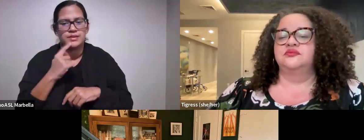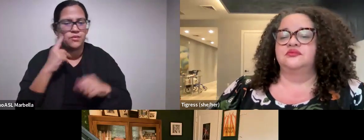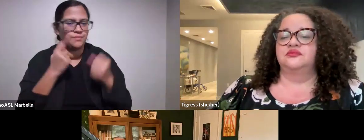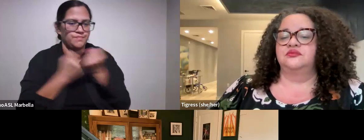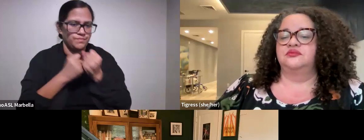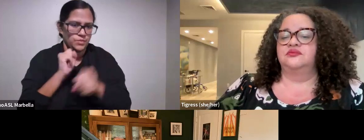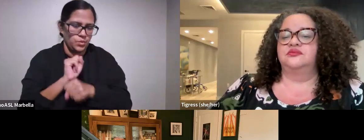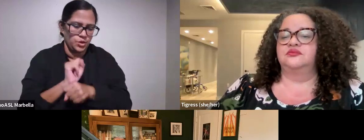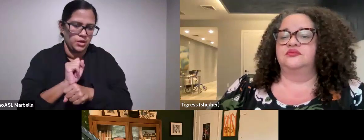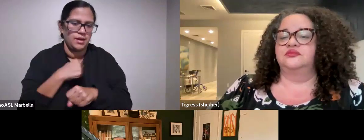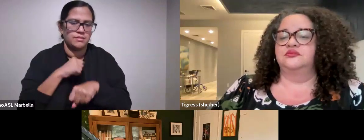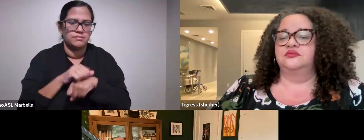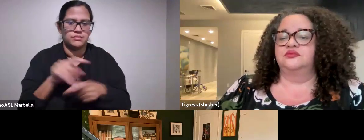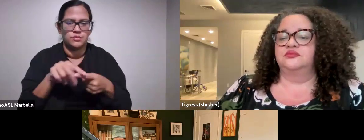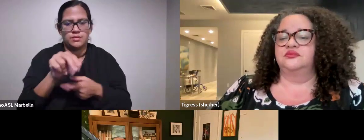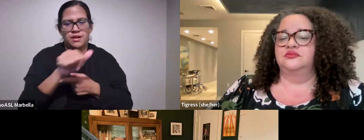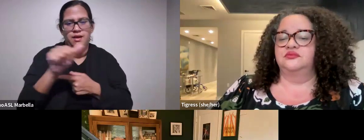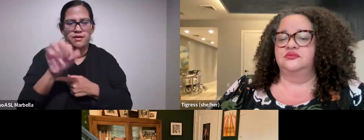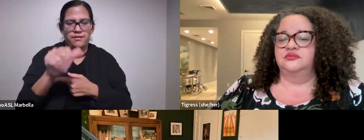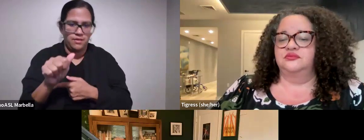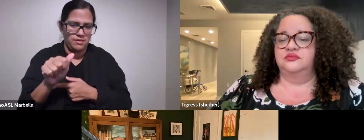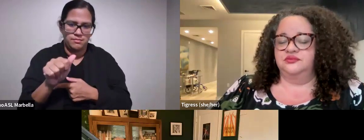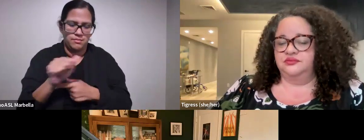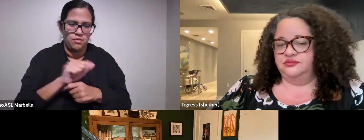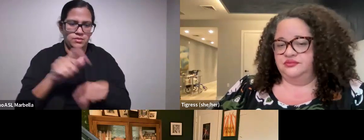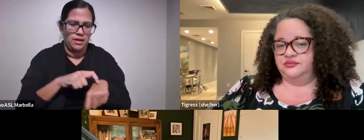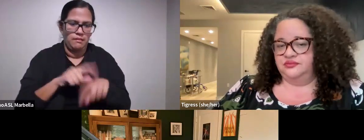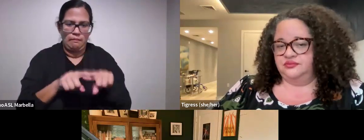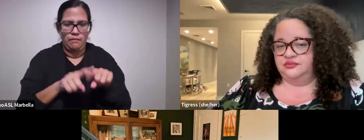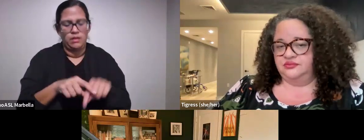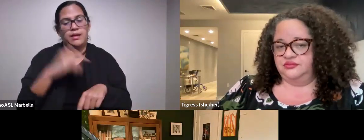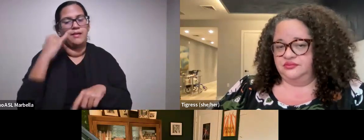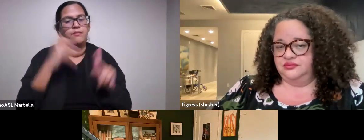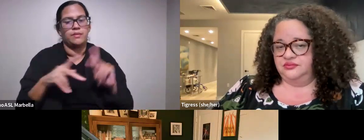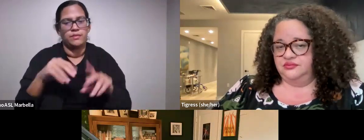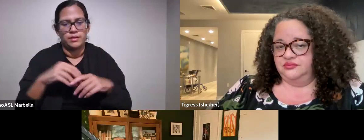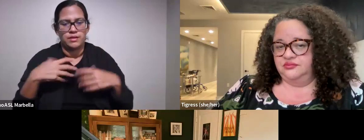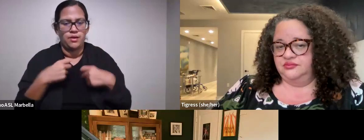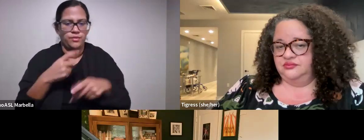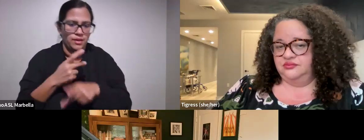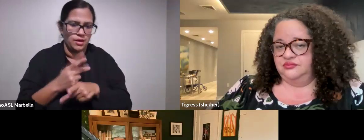I'd send folks to NAAFA reliably if folks are in healthcare sort of worlds.